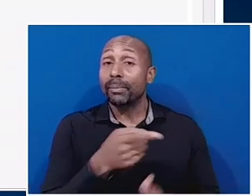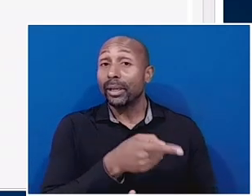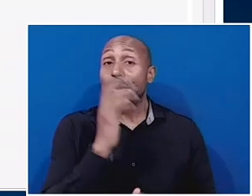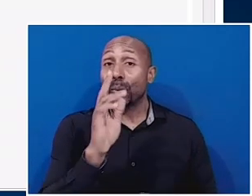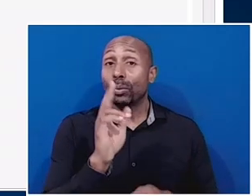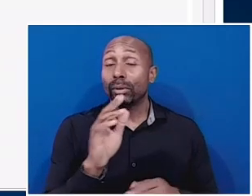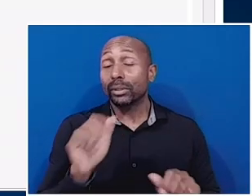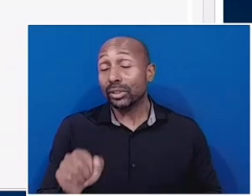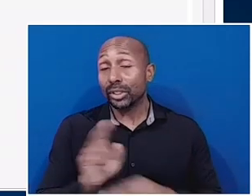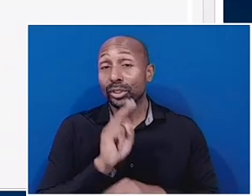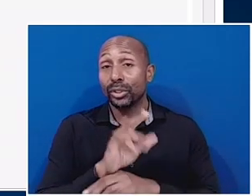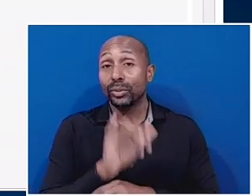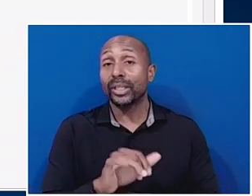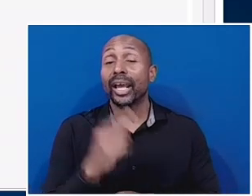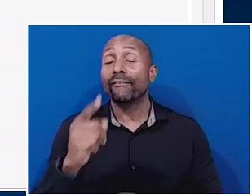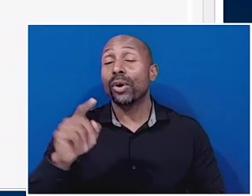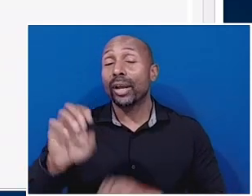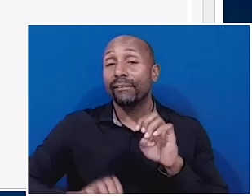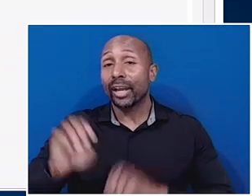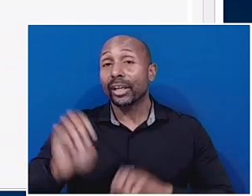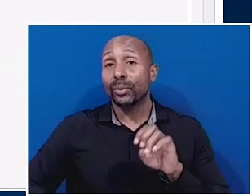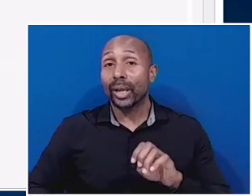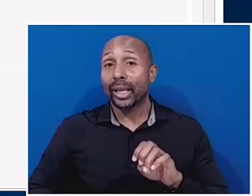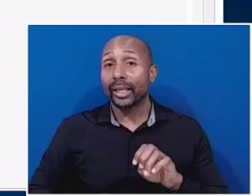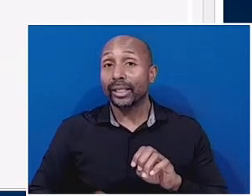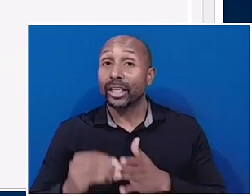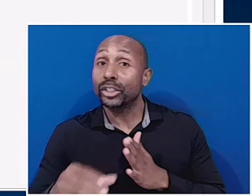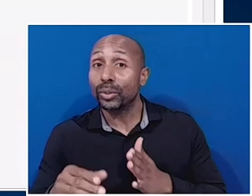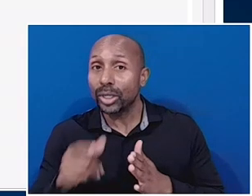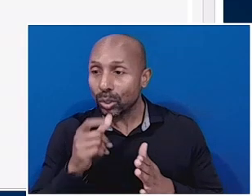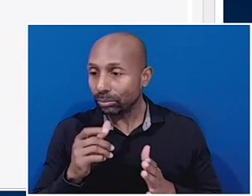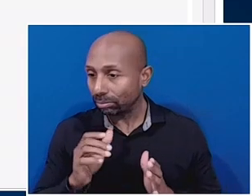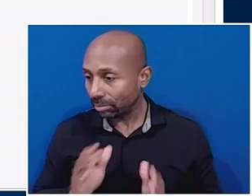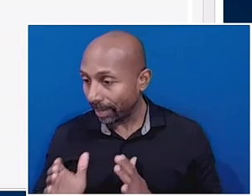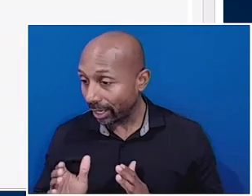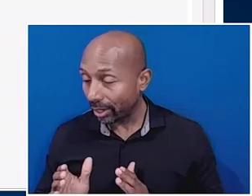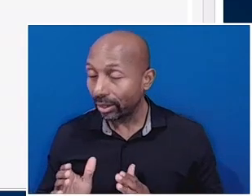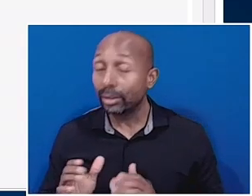evaluate the preparedness and what support a student might need in order to pass a